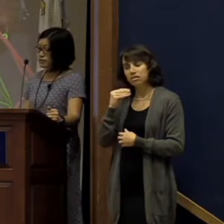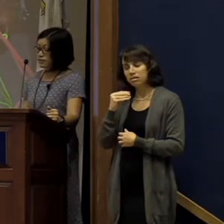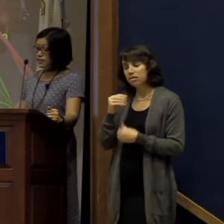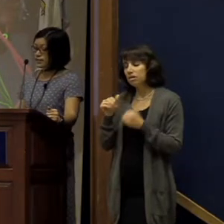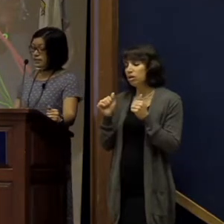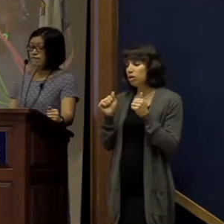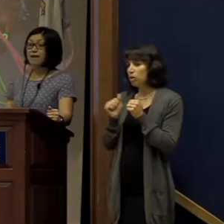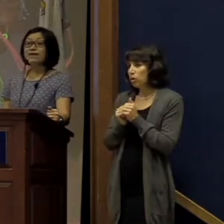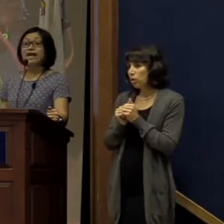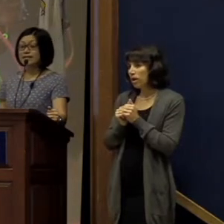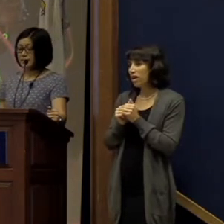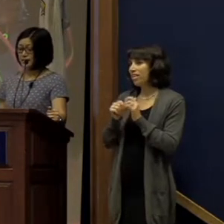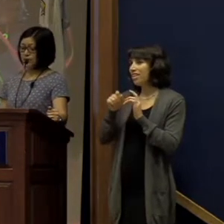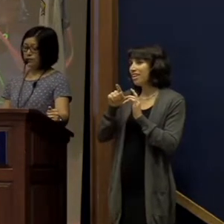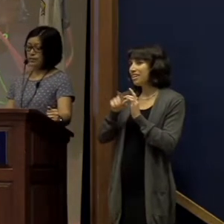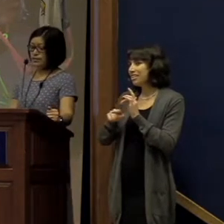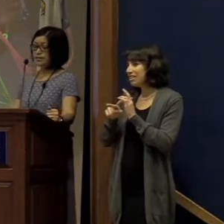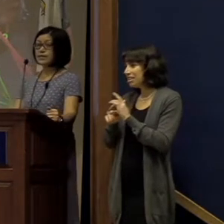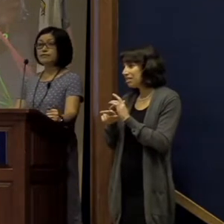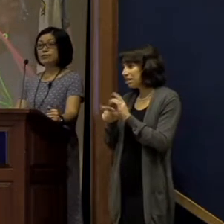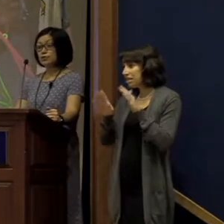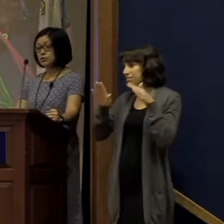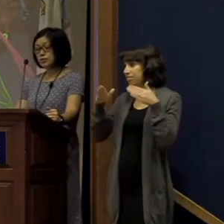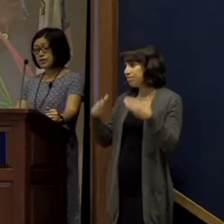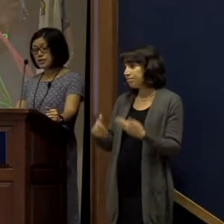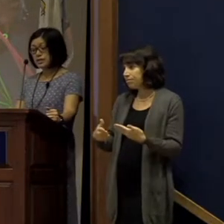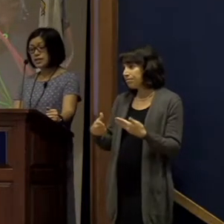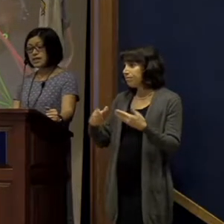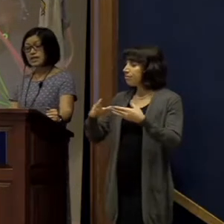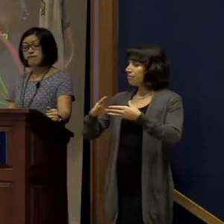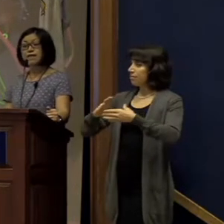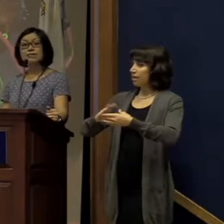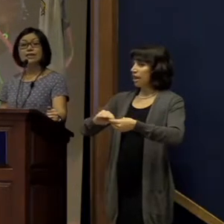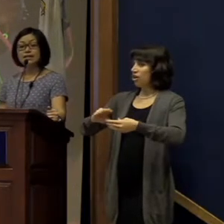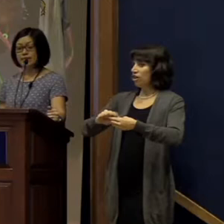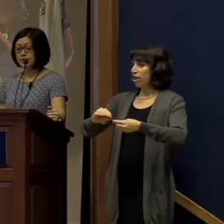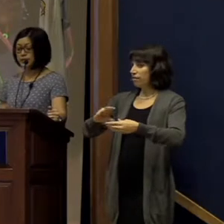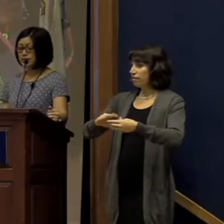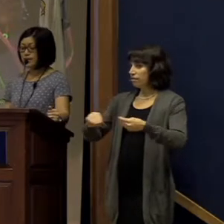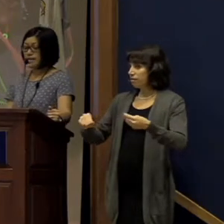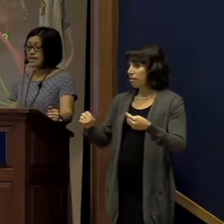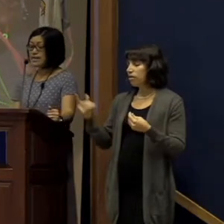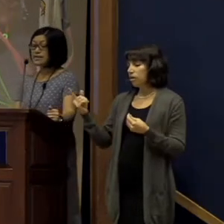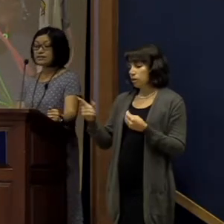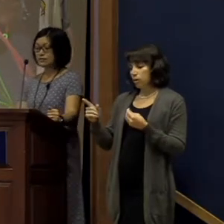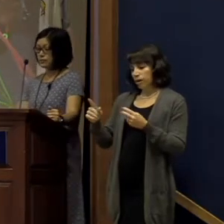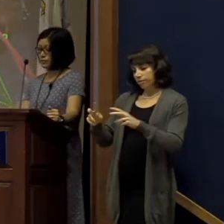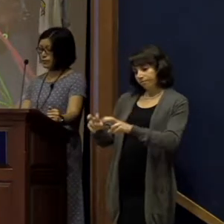Deficiencies have found landing spots in the individual student in her family and neighborhood in his under-resourced school